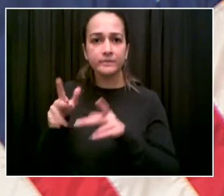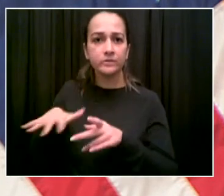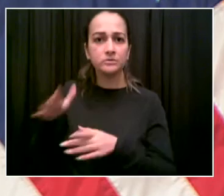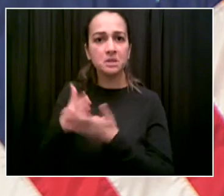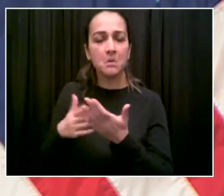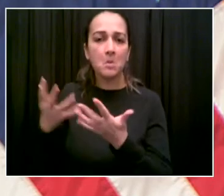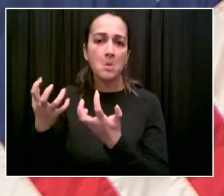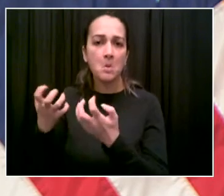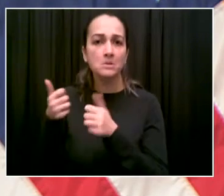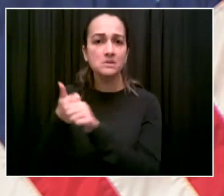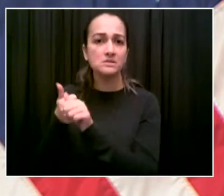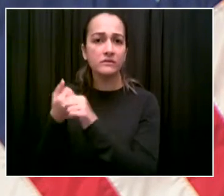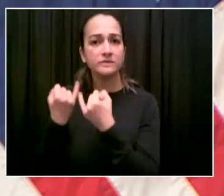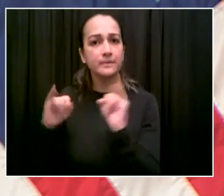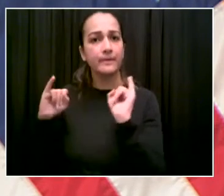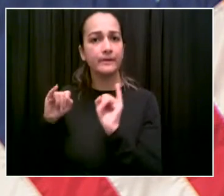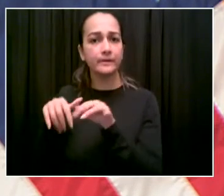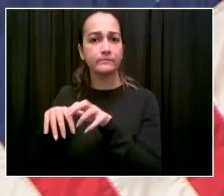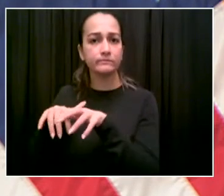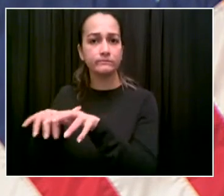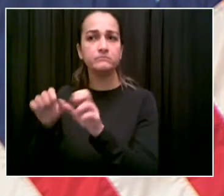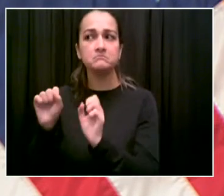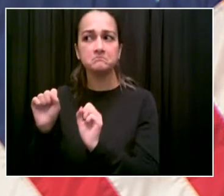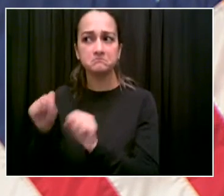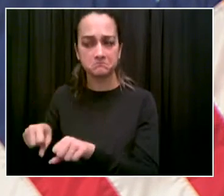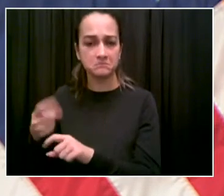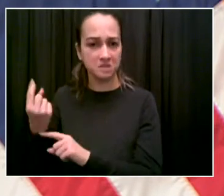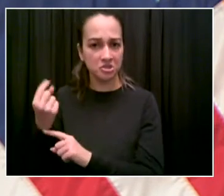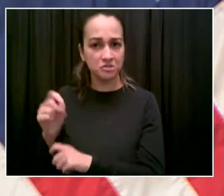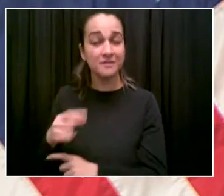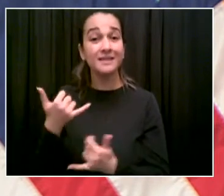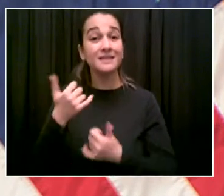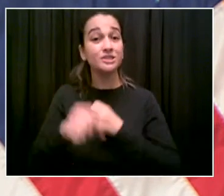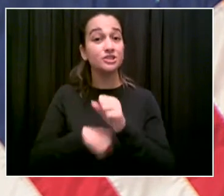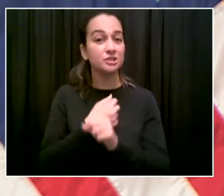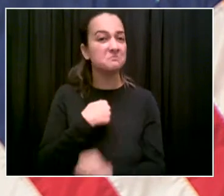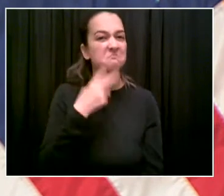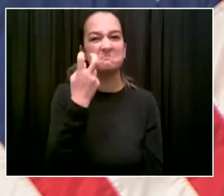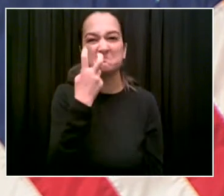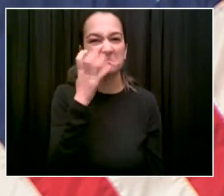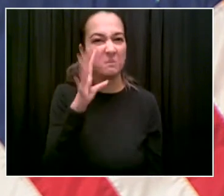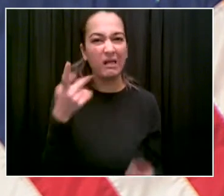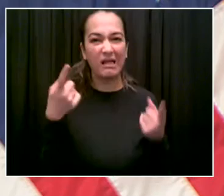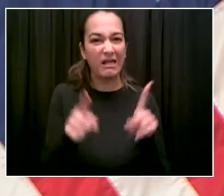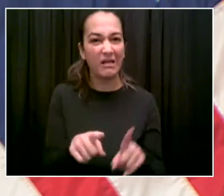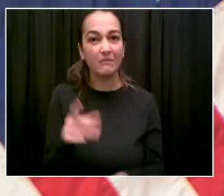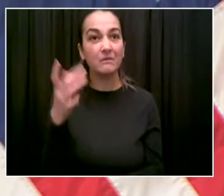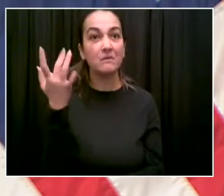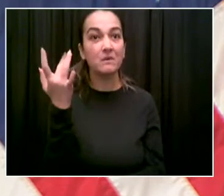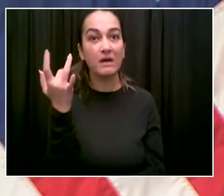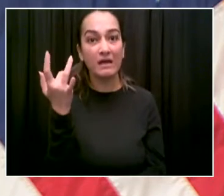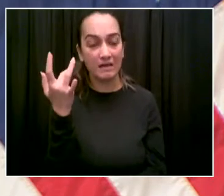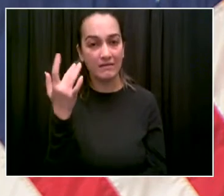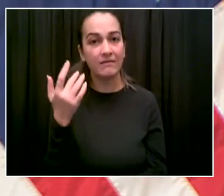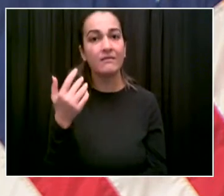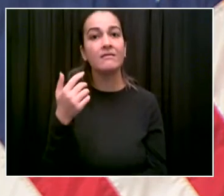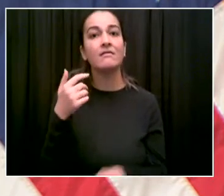ANTICIPATE THAT THIS YEAR. I WILL SAY THAT